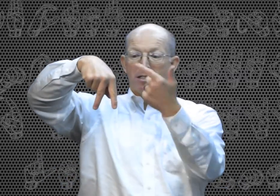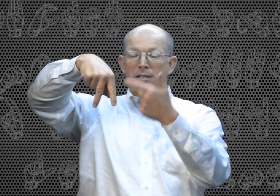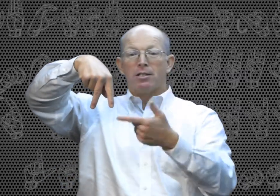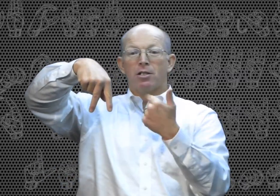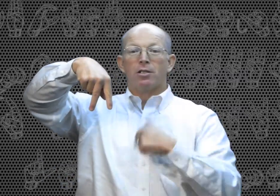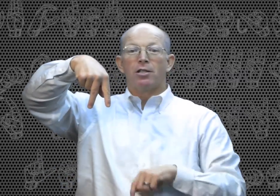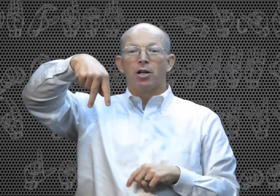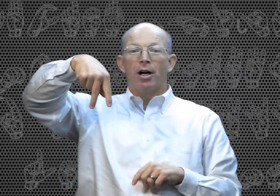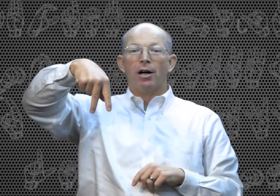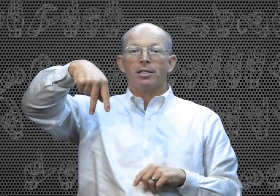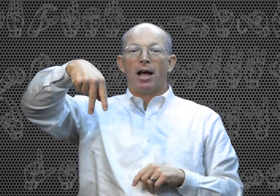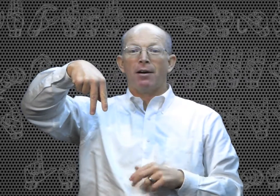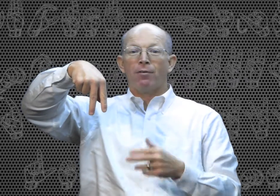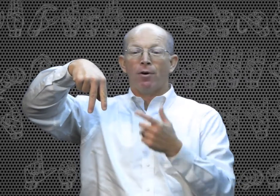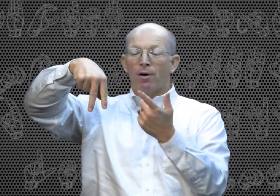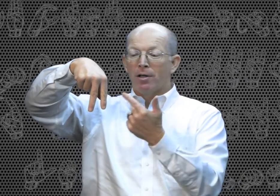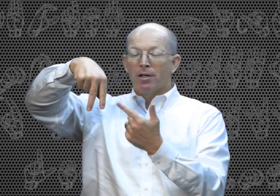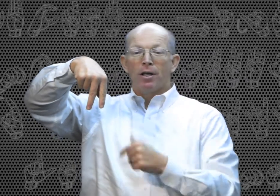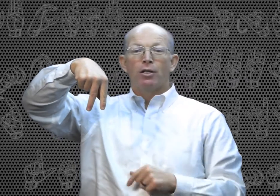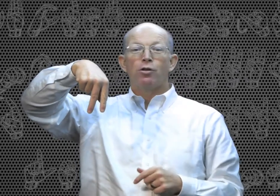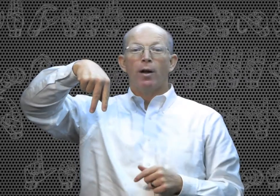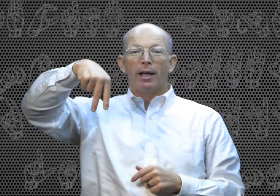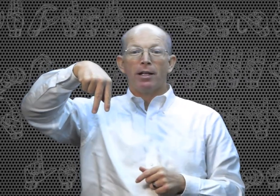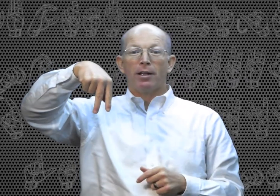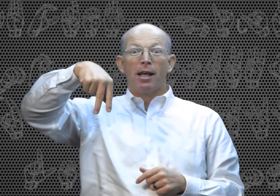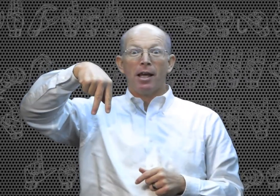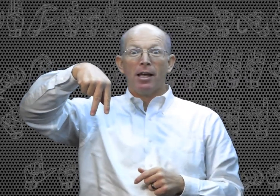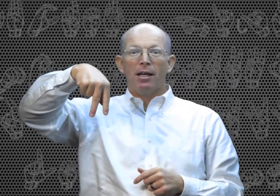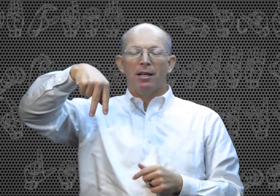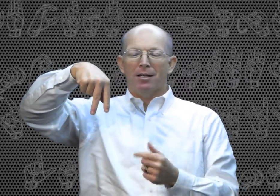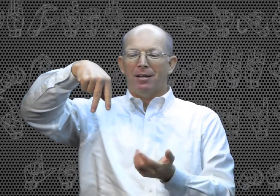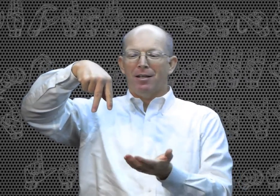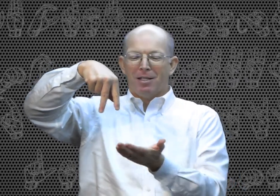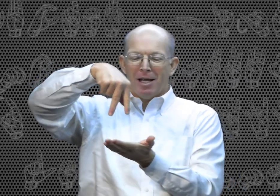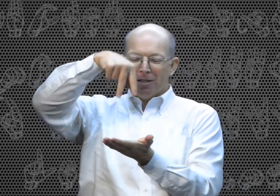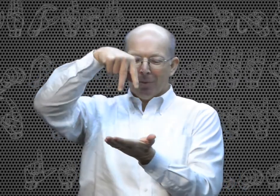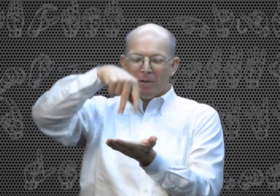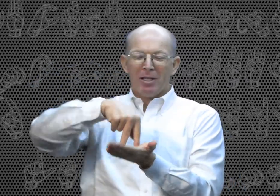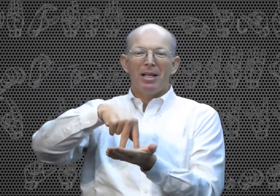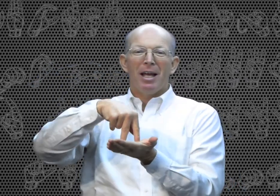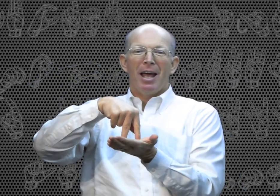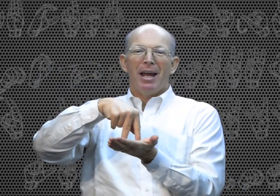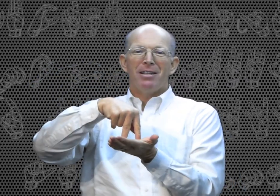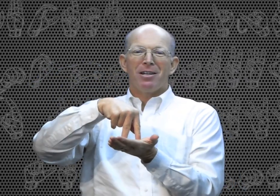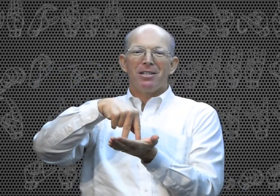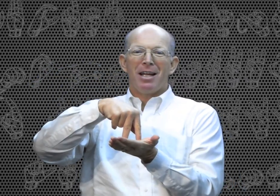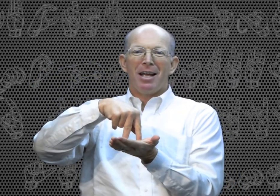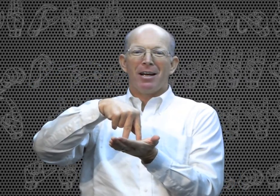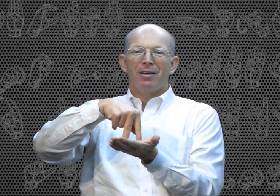This is a generic sign for a two-legged thing, in this case a person, and he is going to